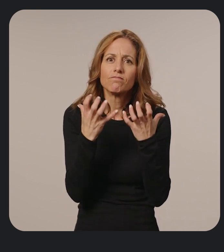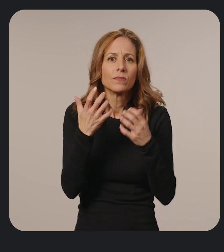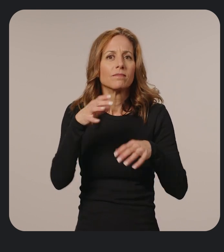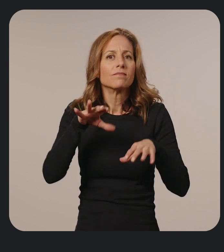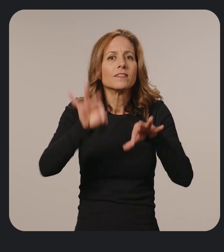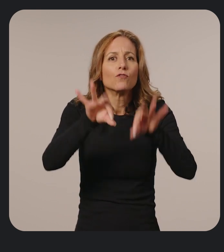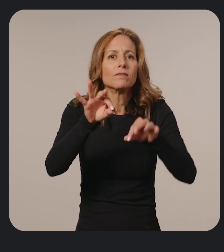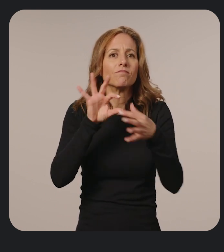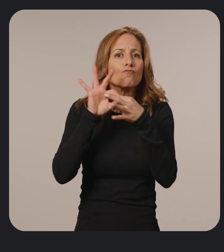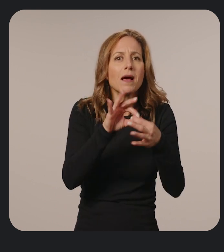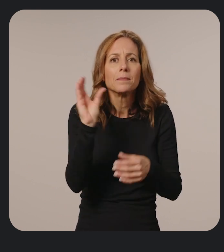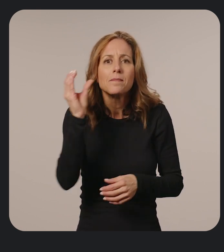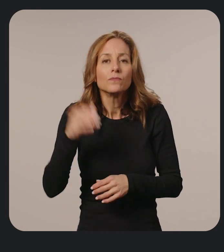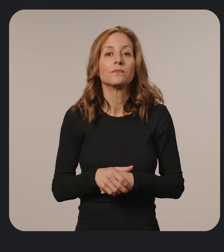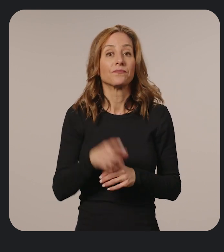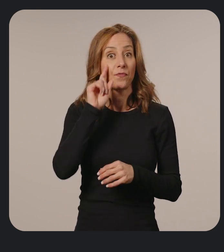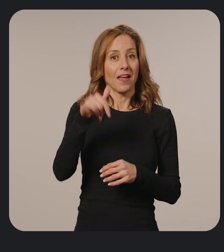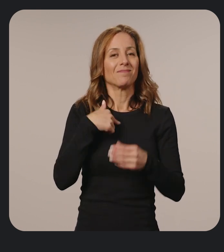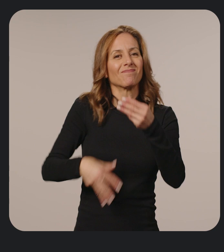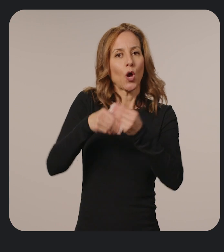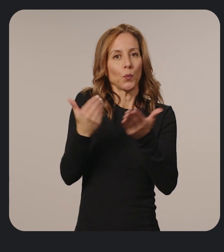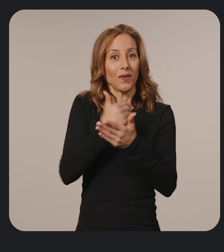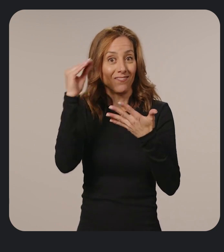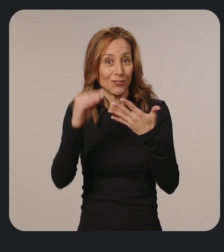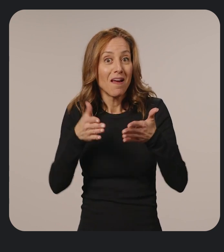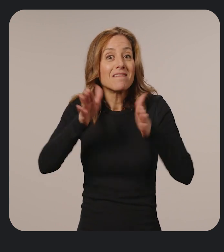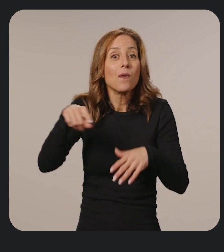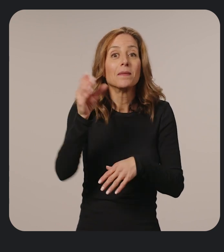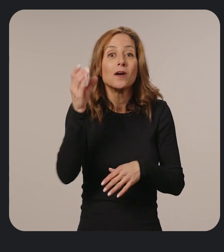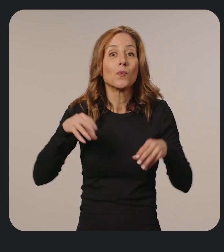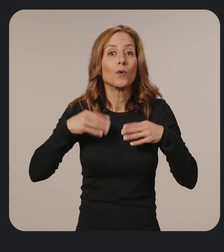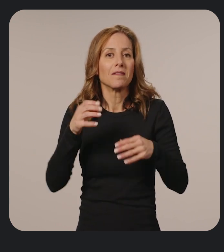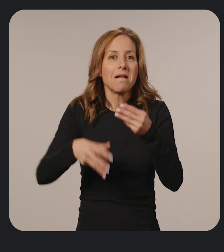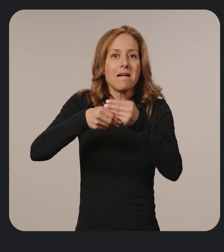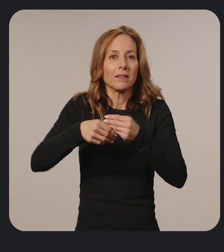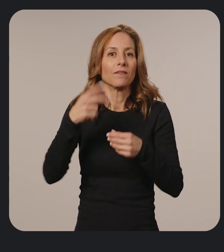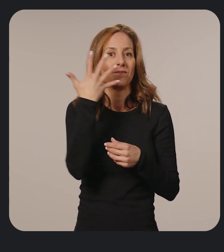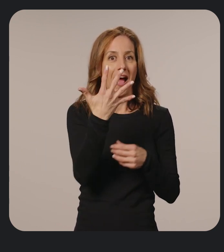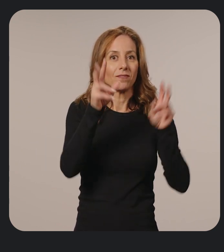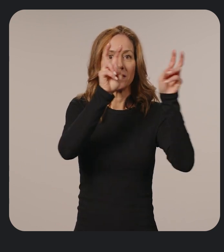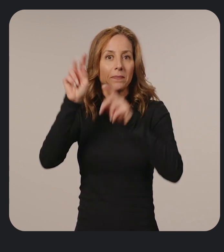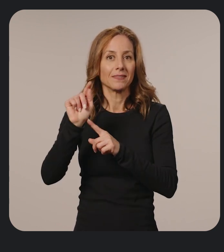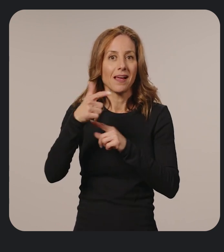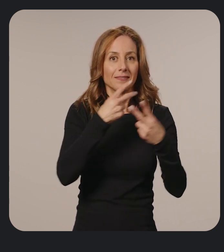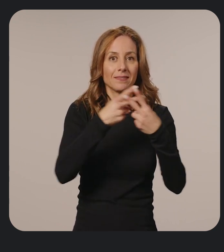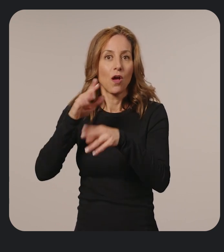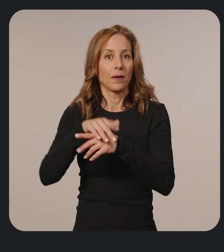to enable discovery of related packages. For that, we're adding a new feature that allows package owners to add up to five topic